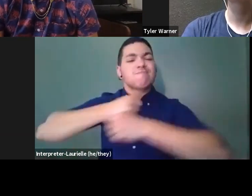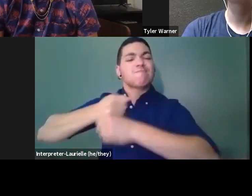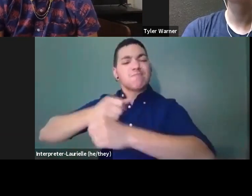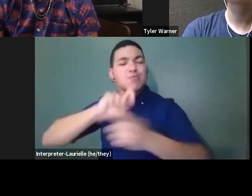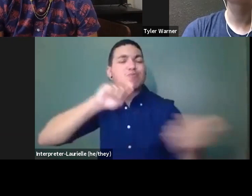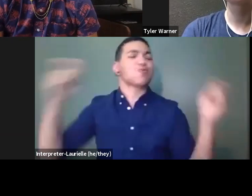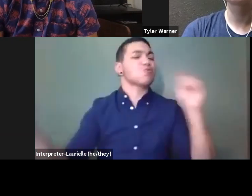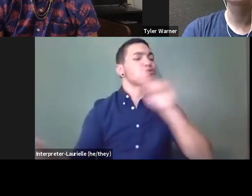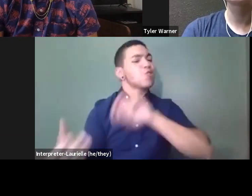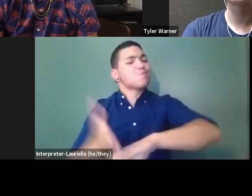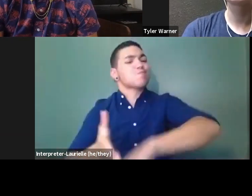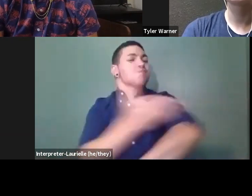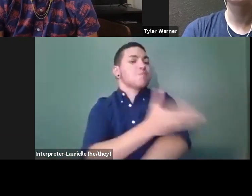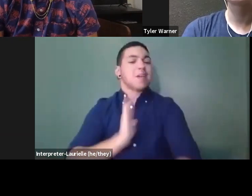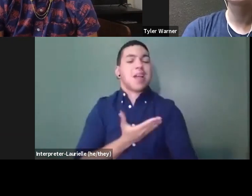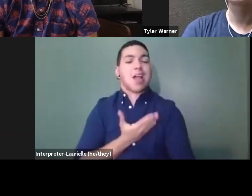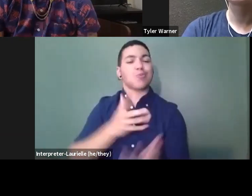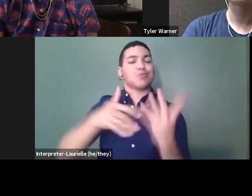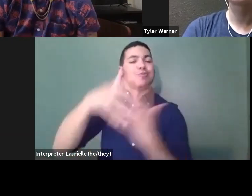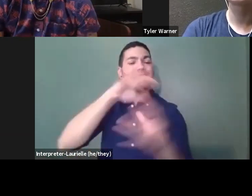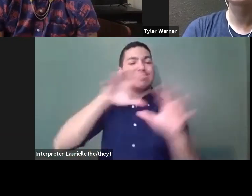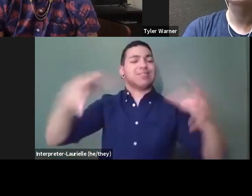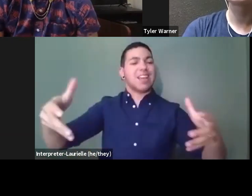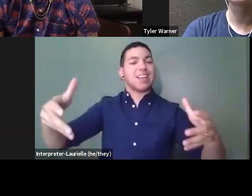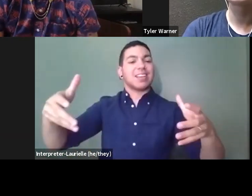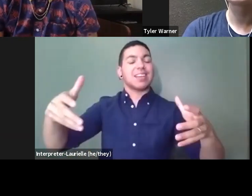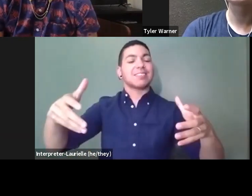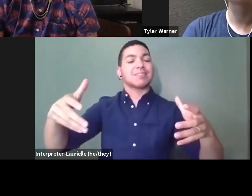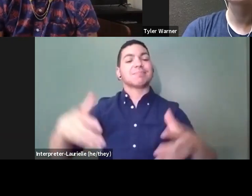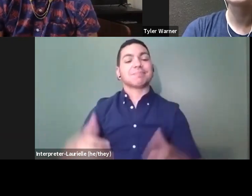And some of Nikki's friends came up to speak about Nikki and the